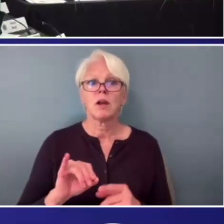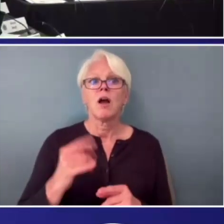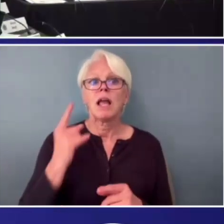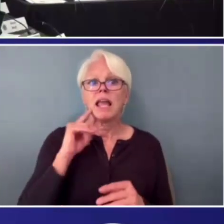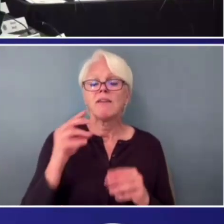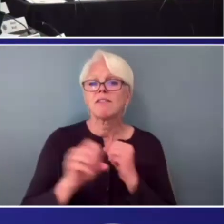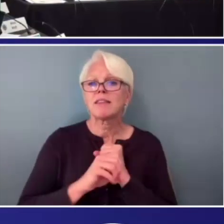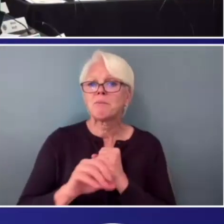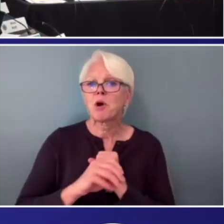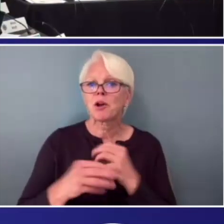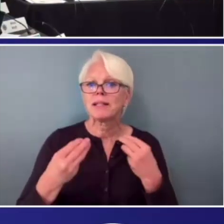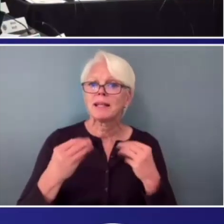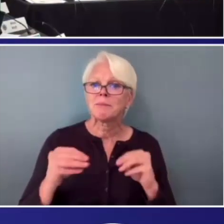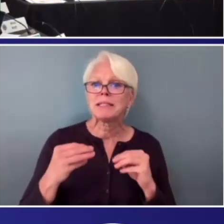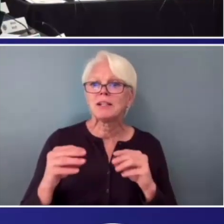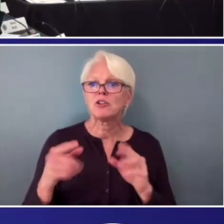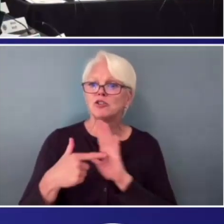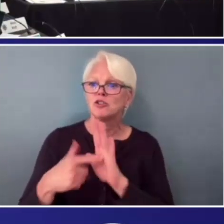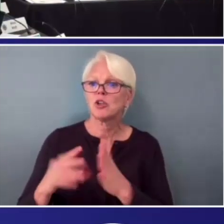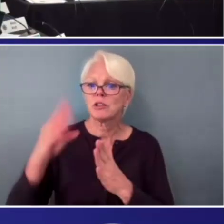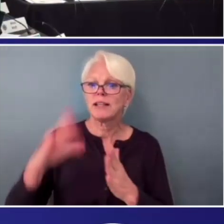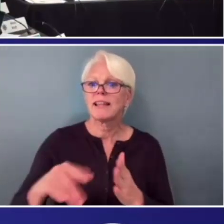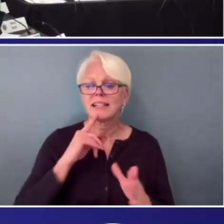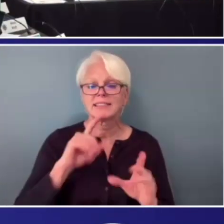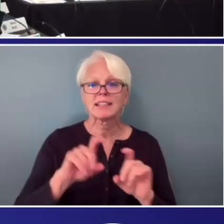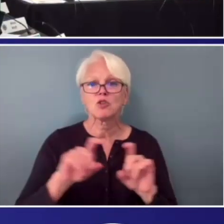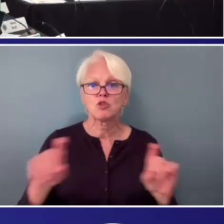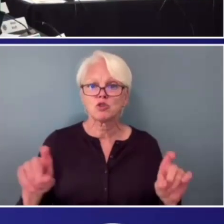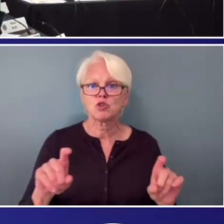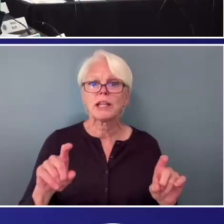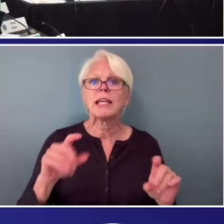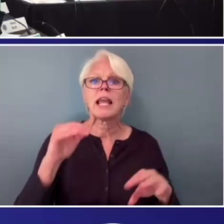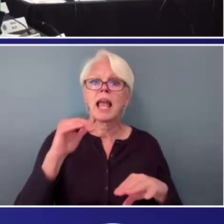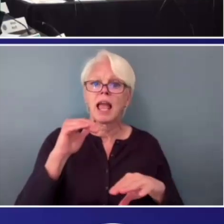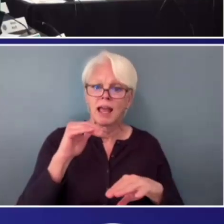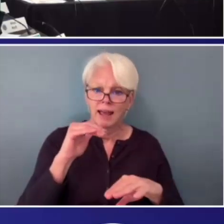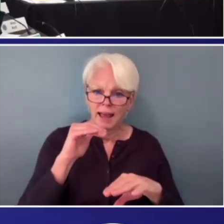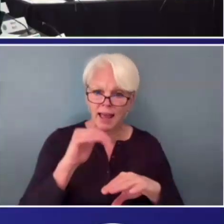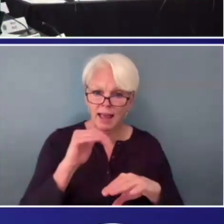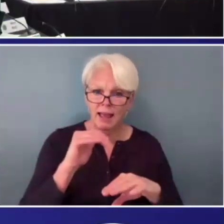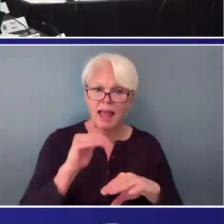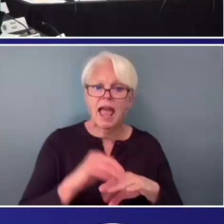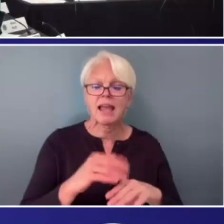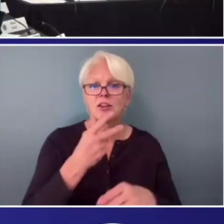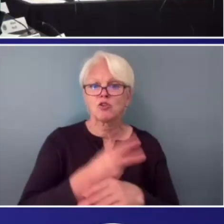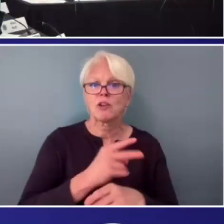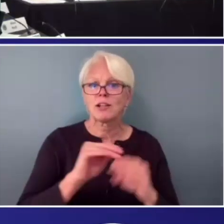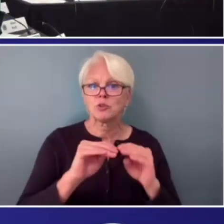indicates to the student that it is a degree at the graduate level or above a